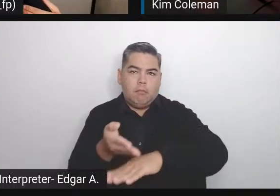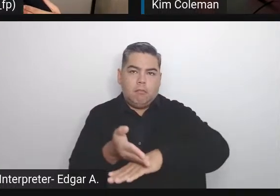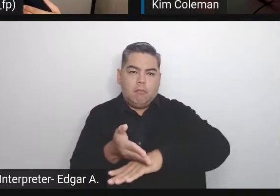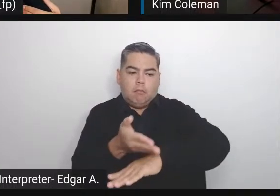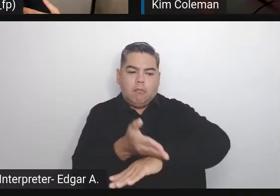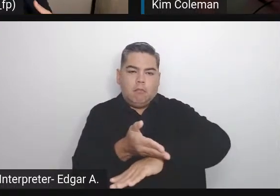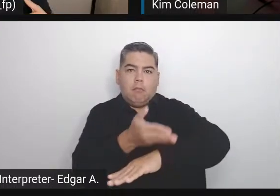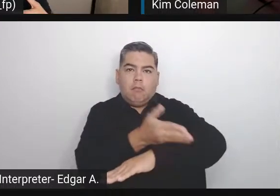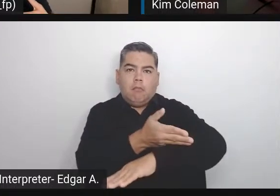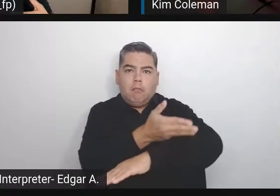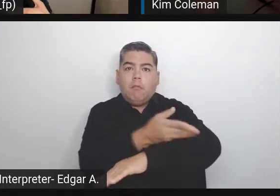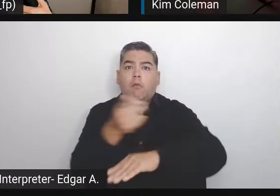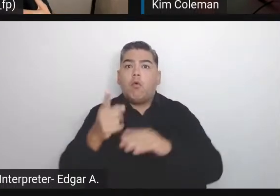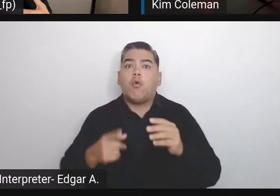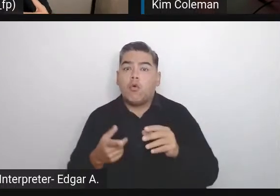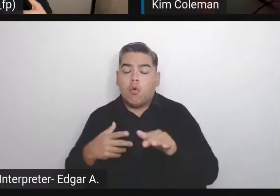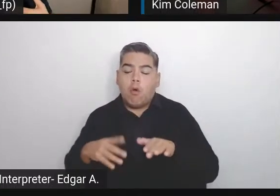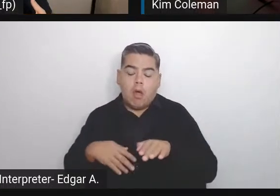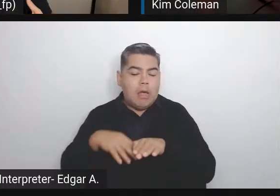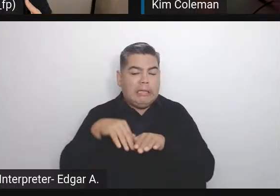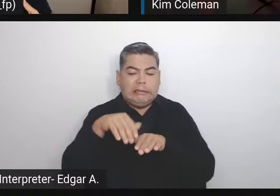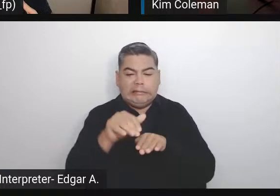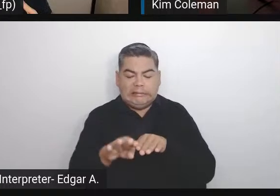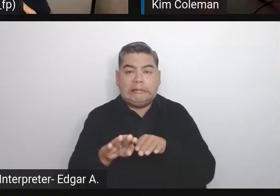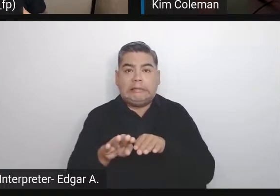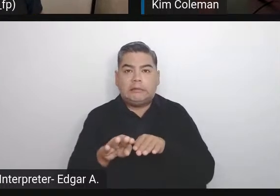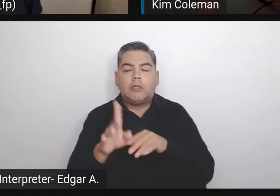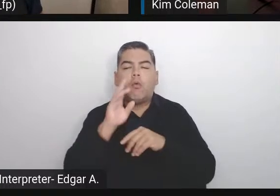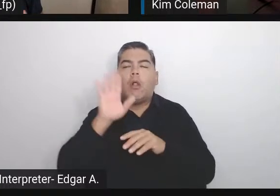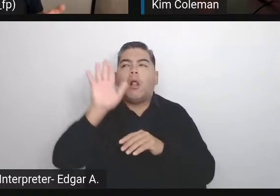It is important to go step-by-step and have some progress because every time you